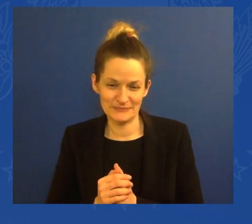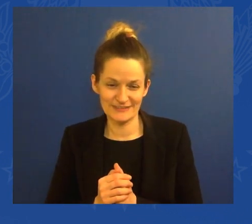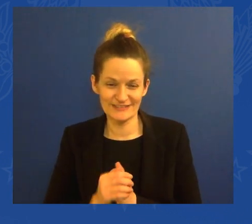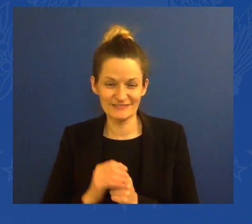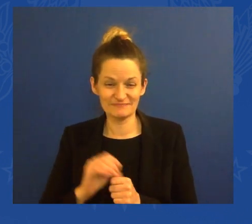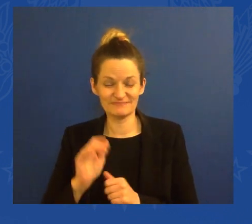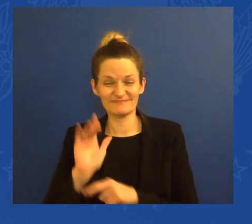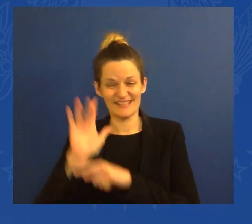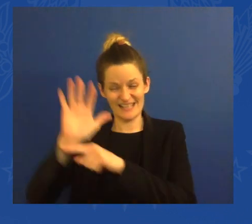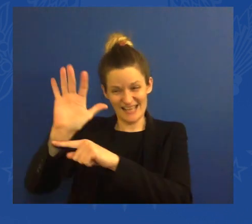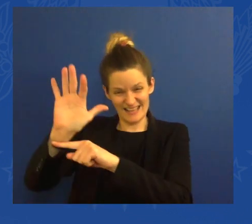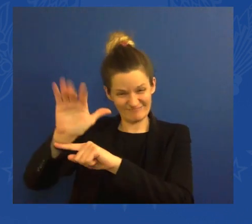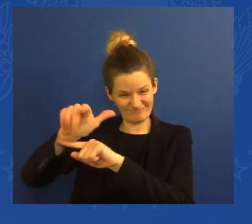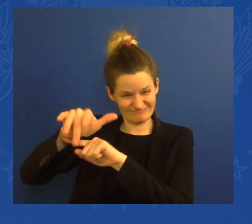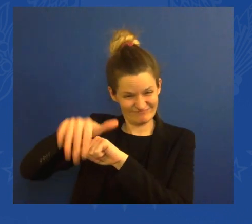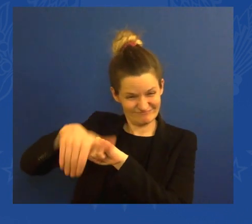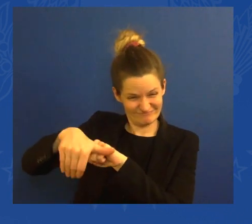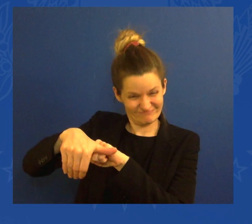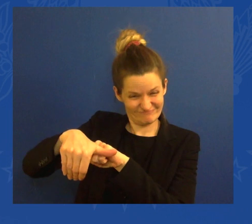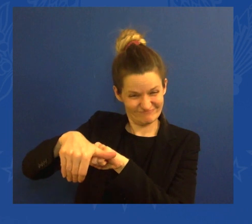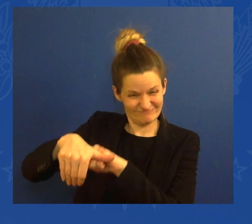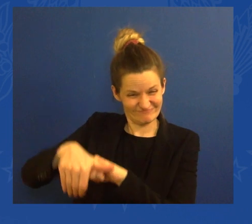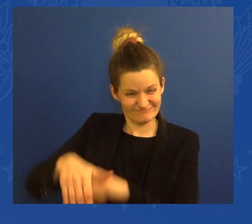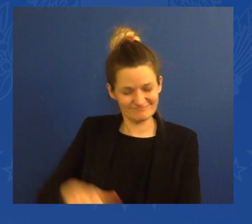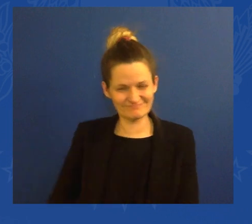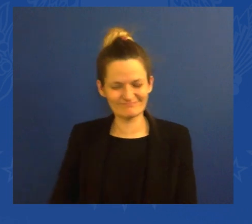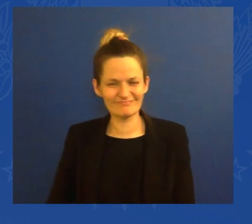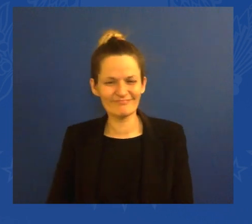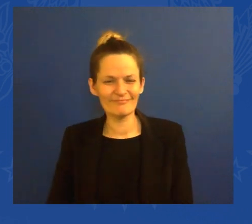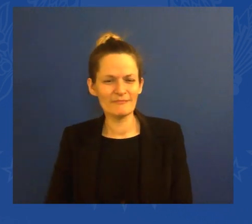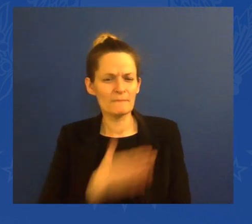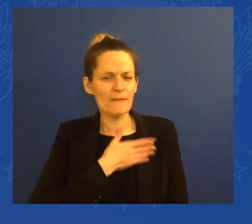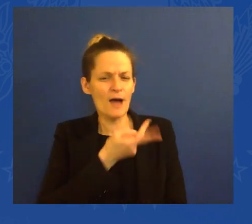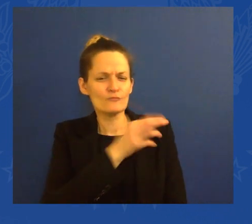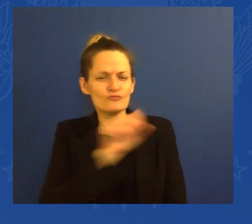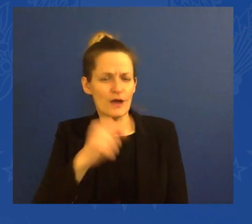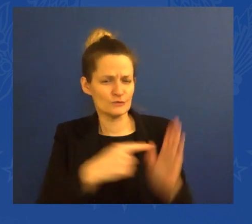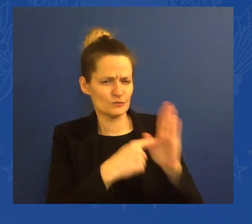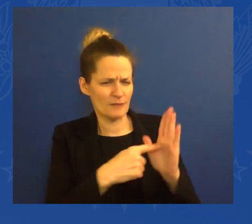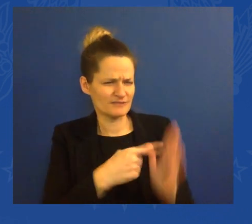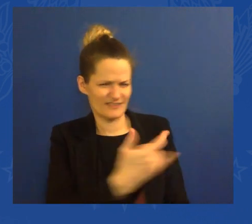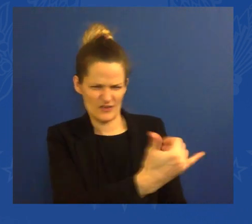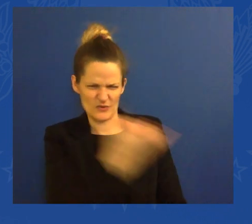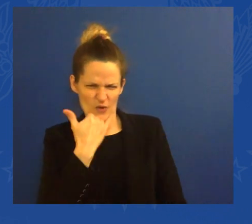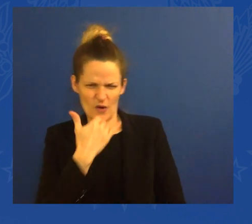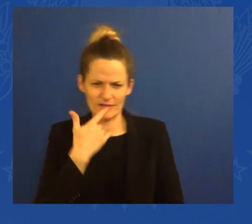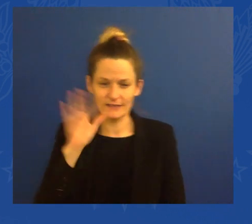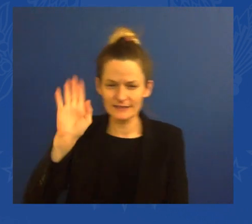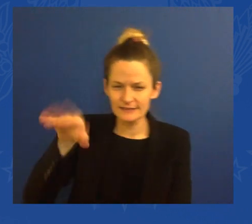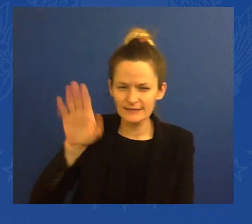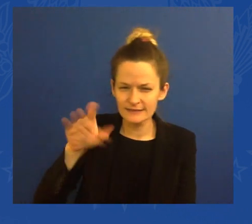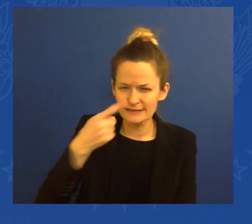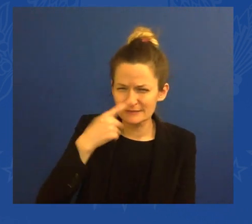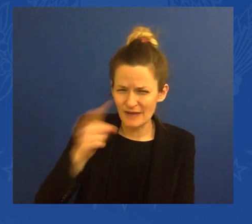would I be on CBS Morning News to talk about Valentine's Day. He said, "You ought to do it." So I did.